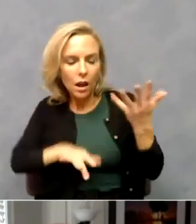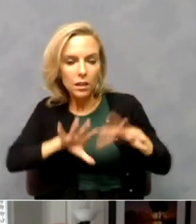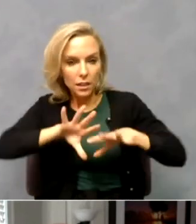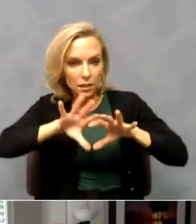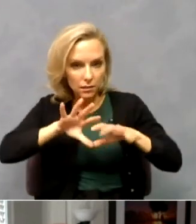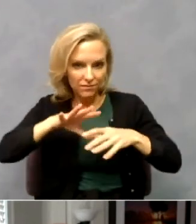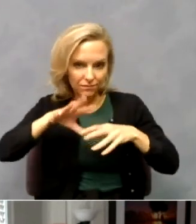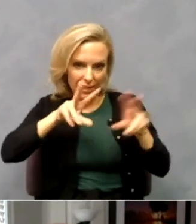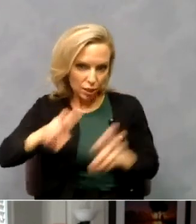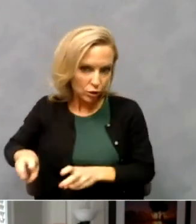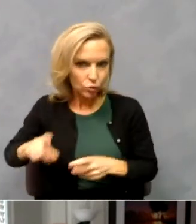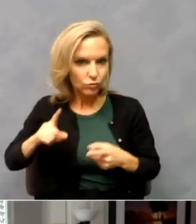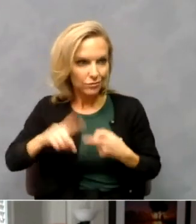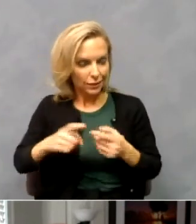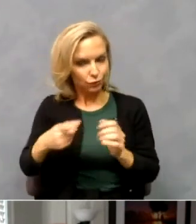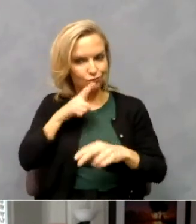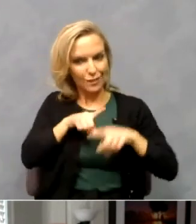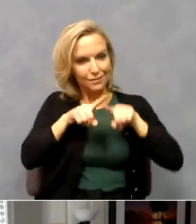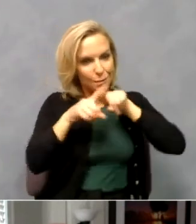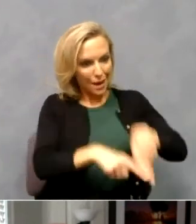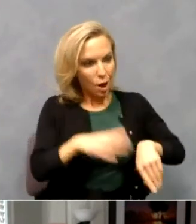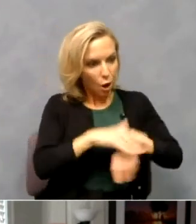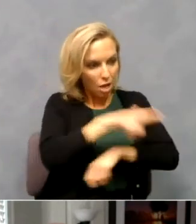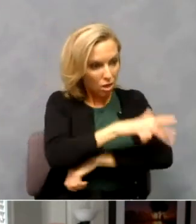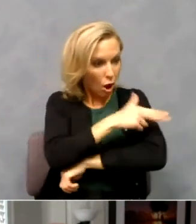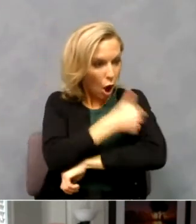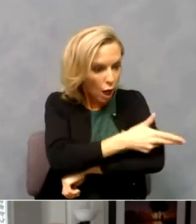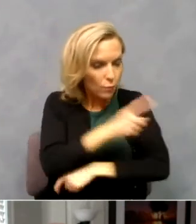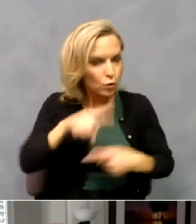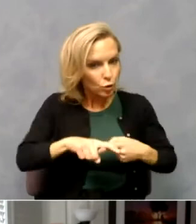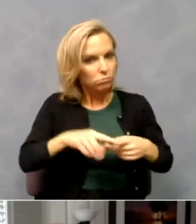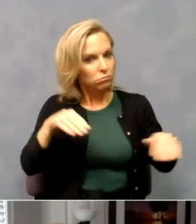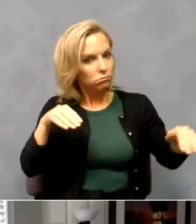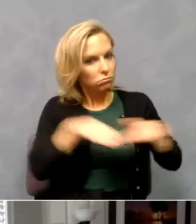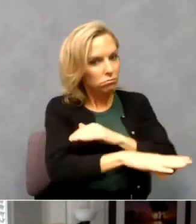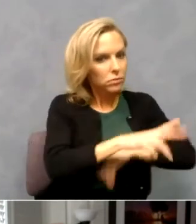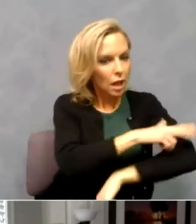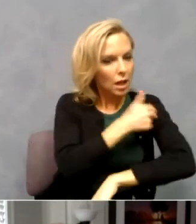hospitals and health care settings with sufficient capacity to meet your needs